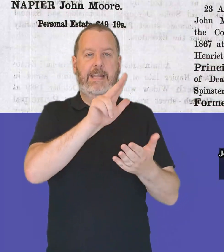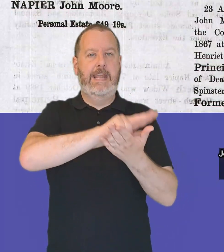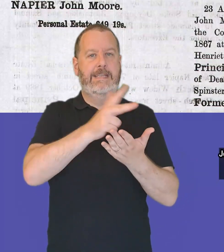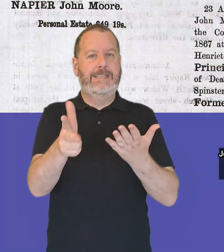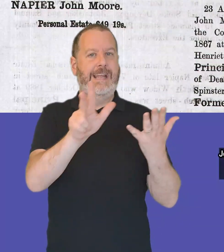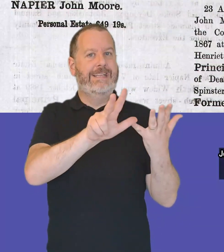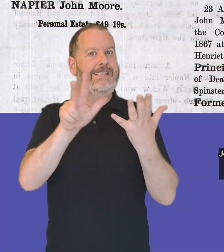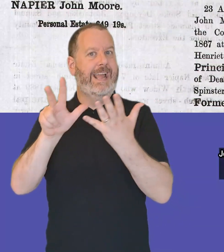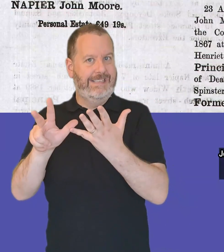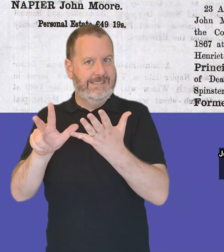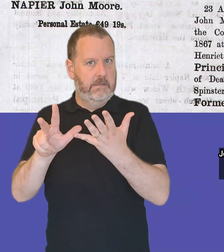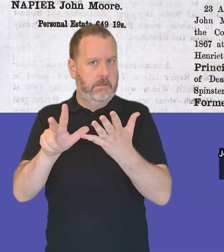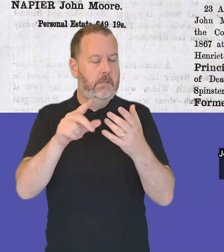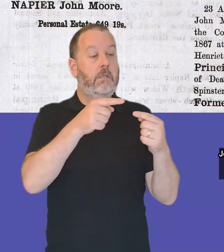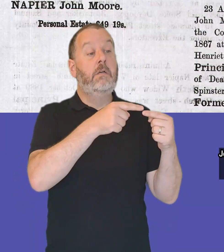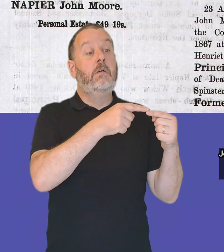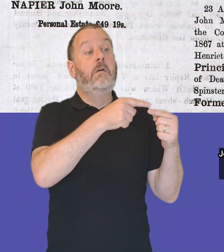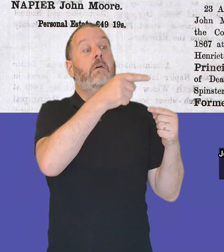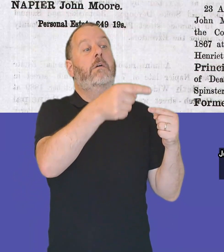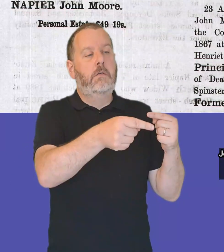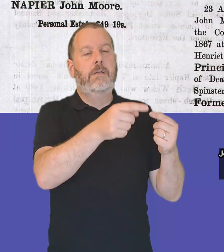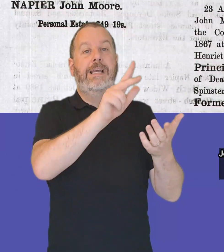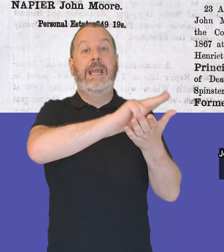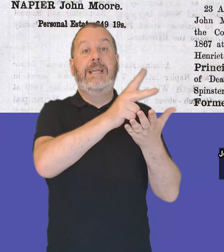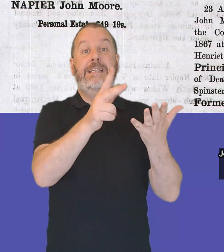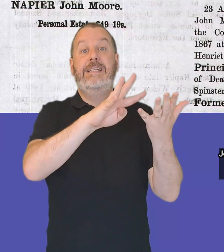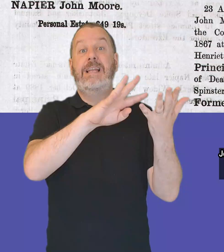The administration of a far smaller personal estate - just